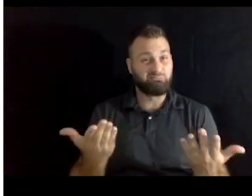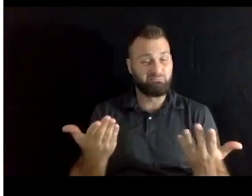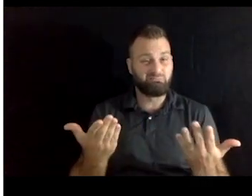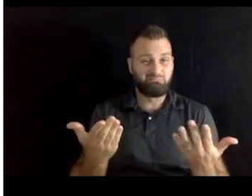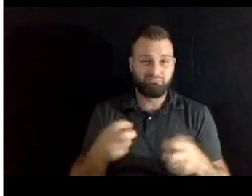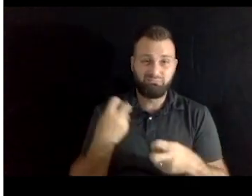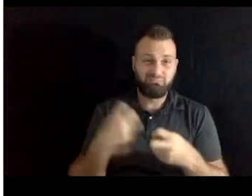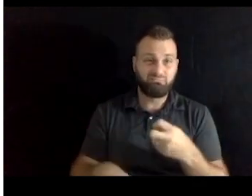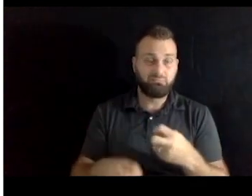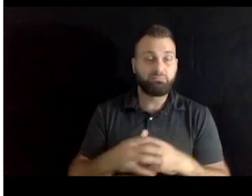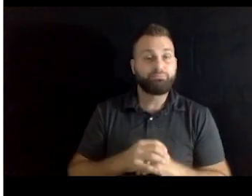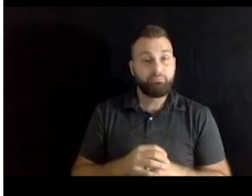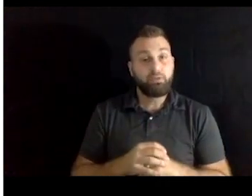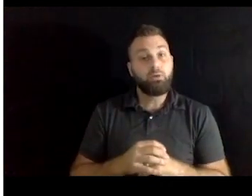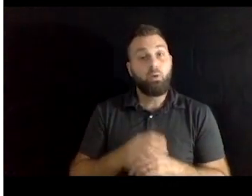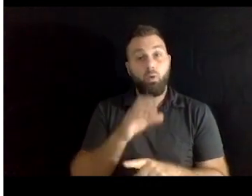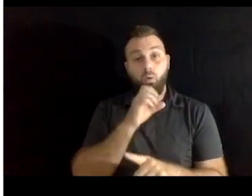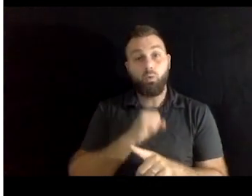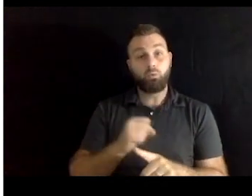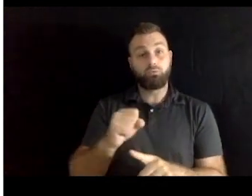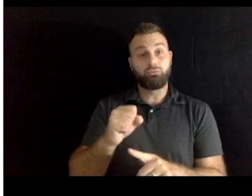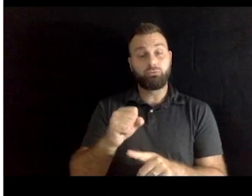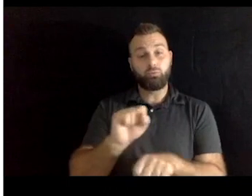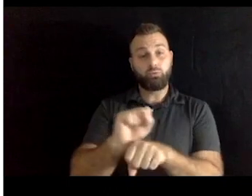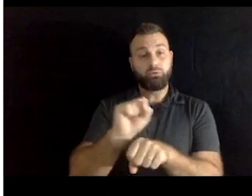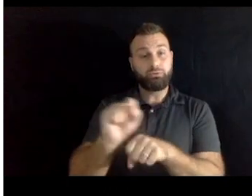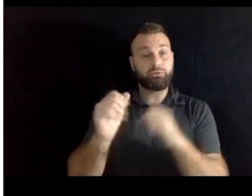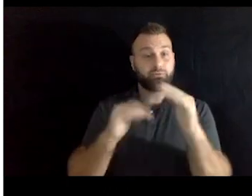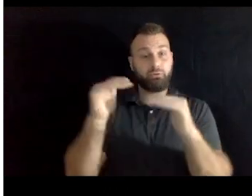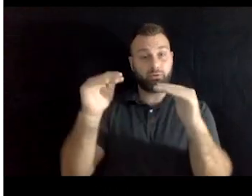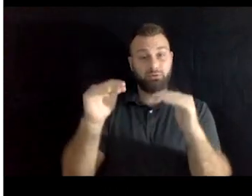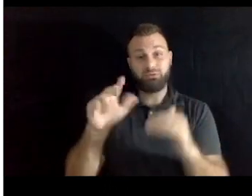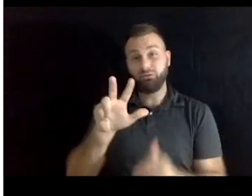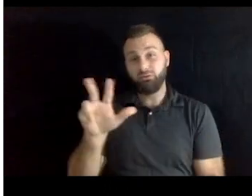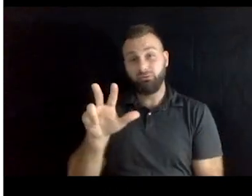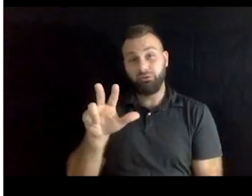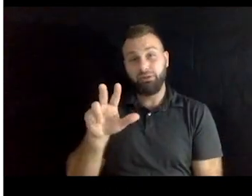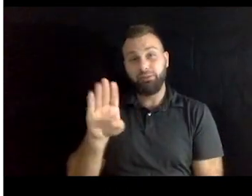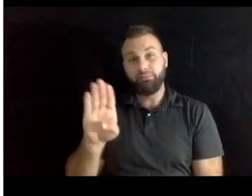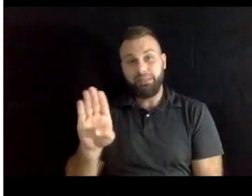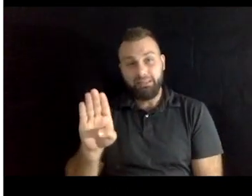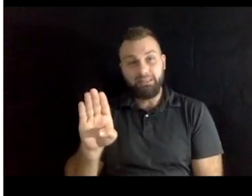So working age adults, about 3 billion in total payments per month,